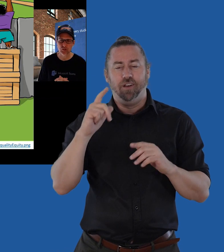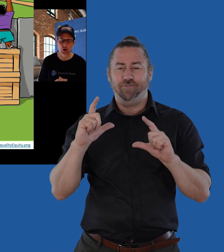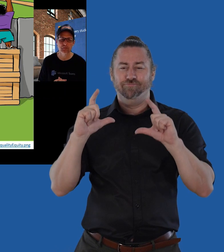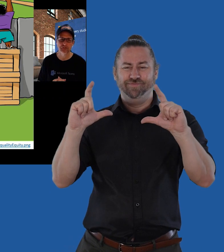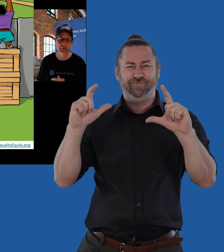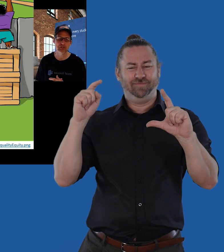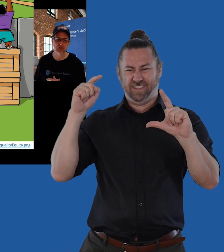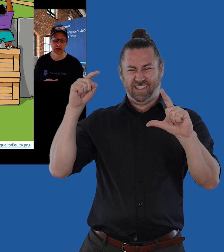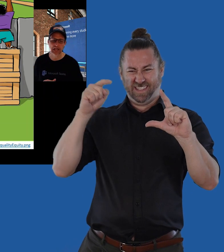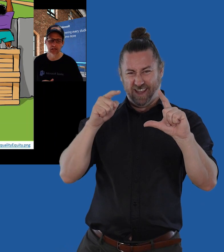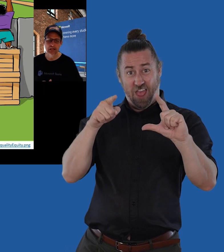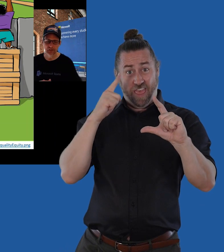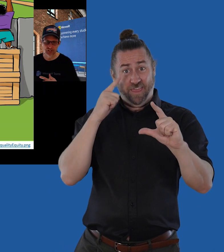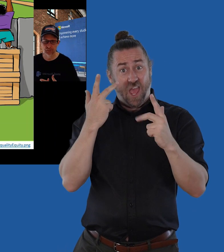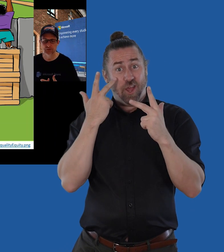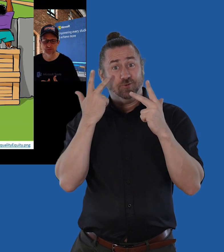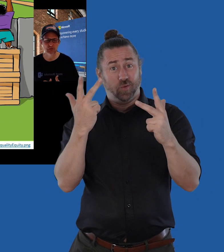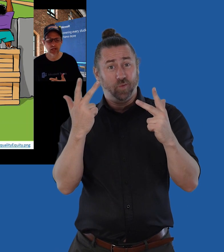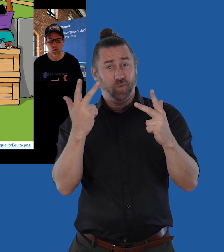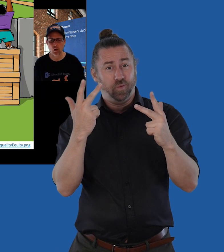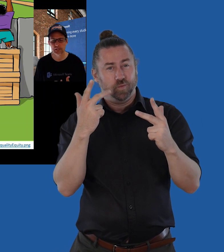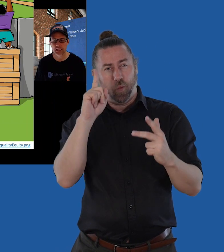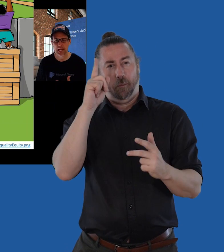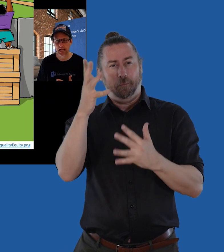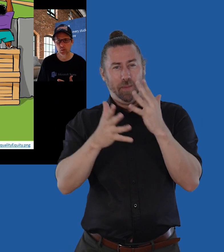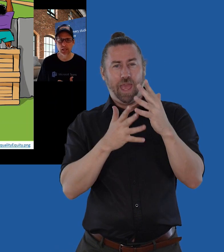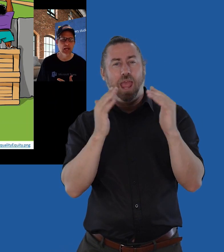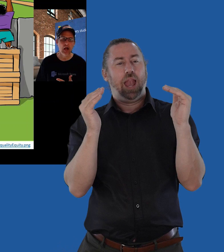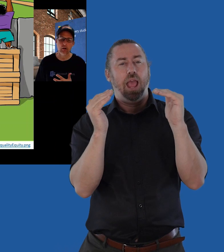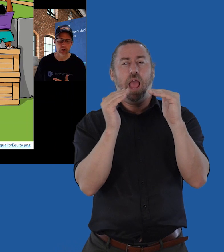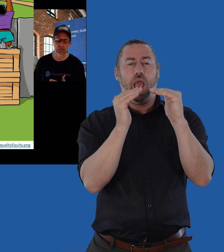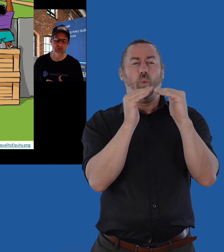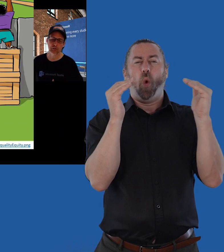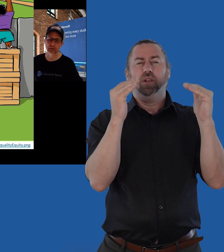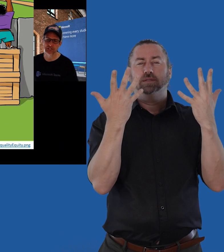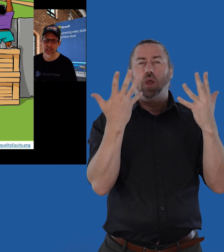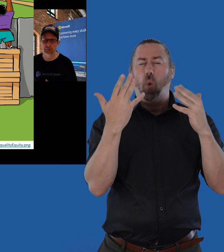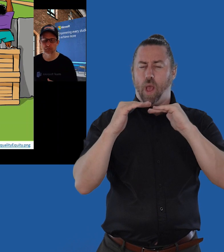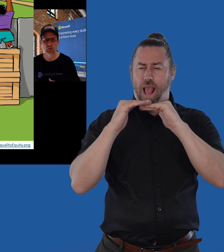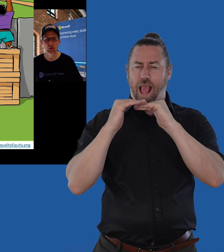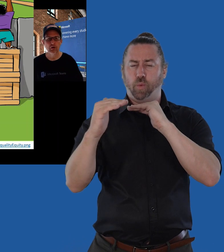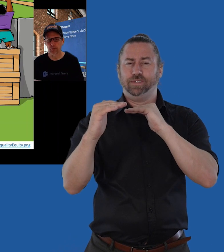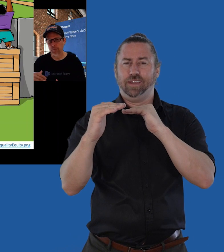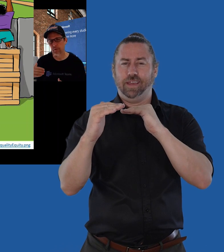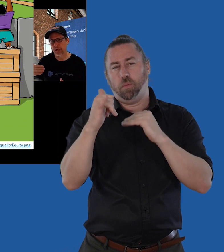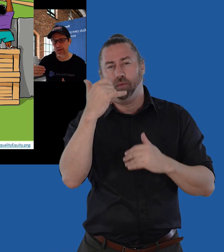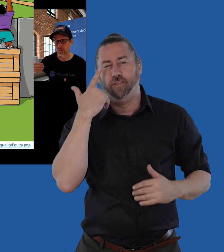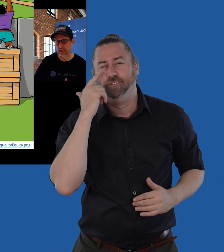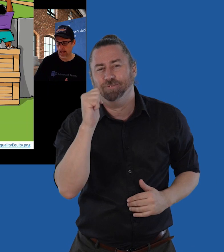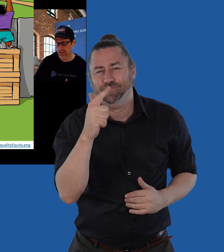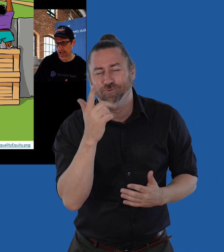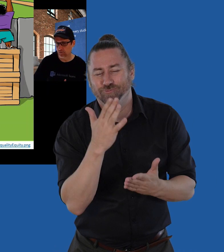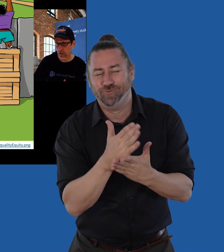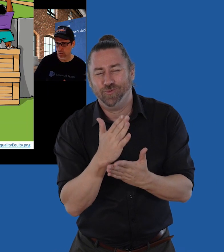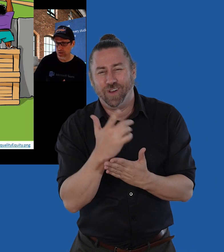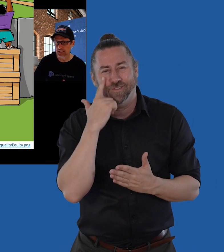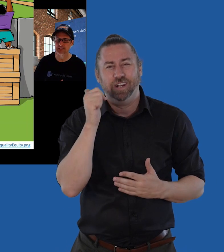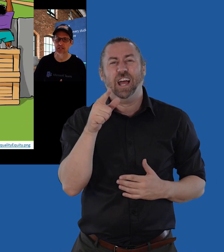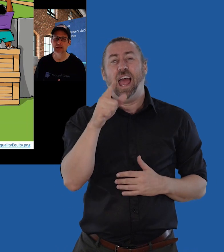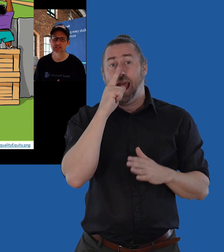job of demonstrating the difference between equality, and equity. I realize you've probably seen it before, remembering that you can download these slides